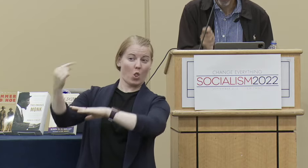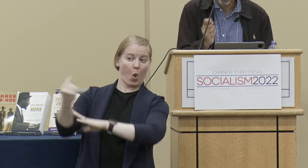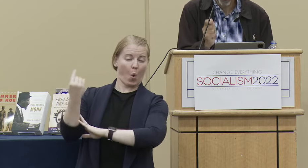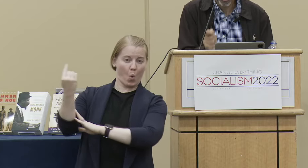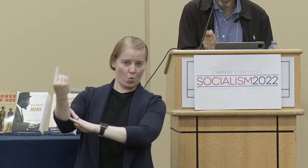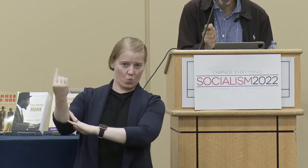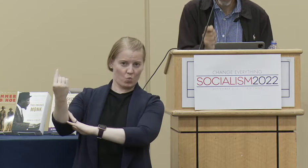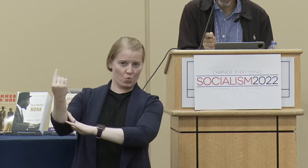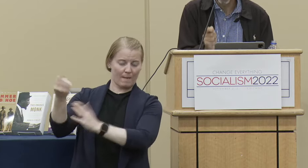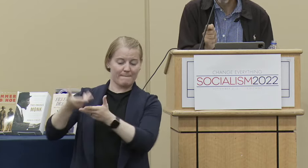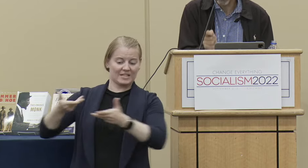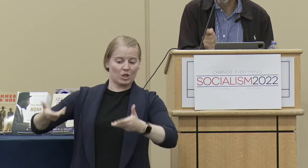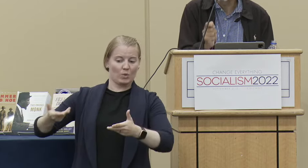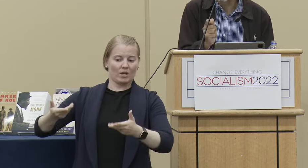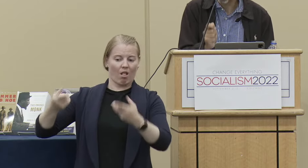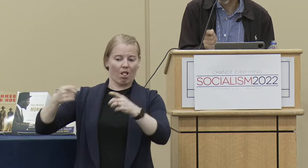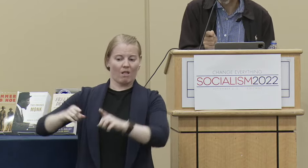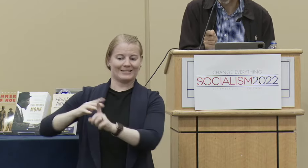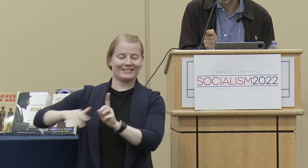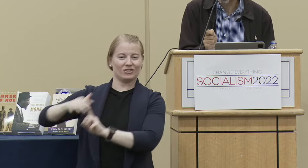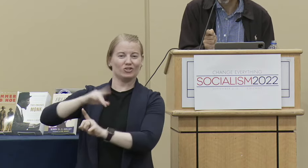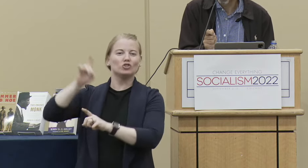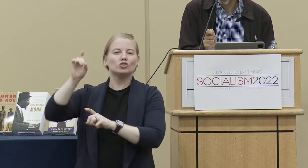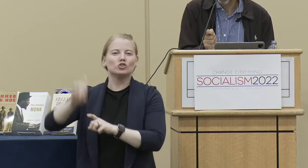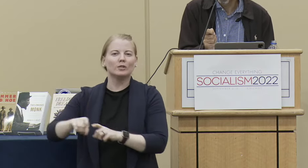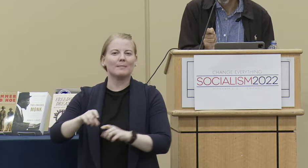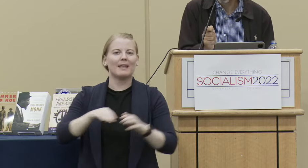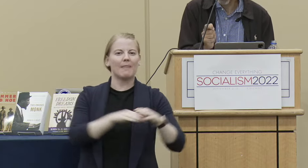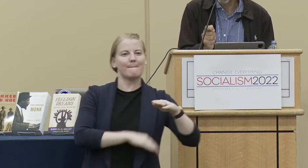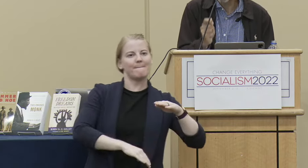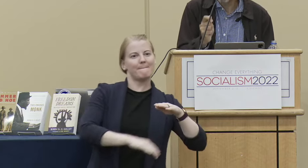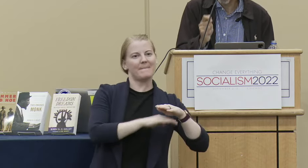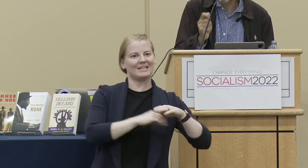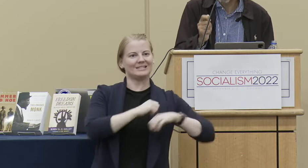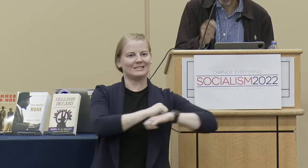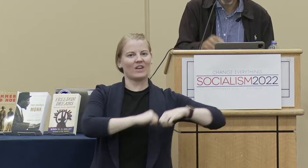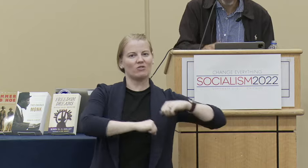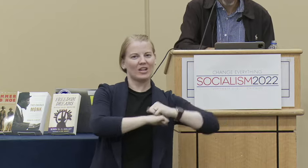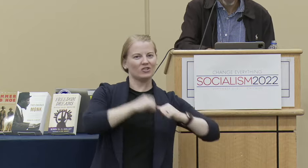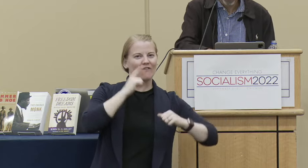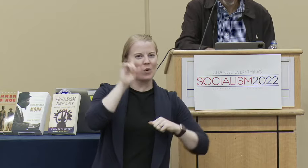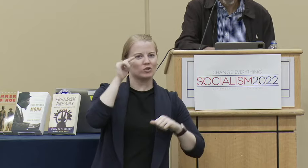material conditions alone , alone, should be the basis for